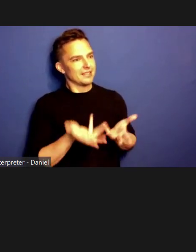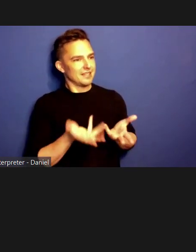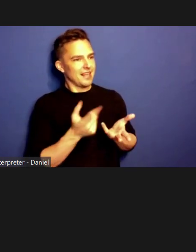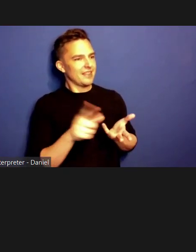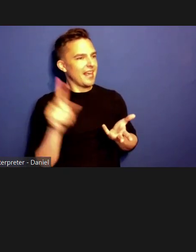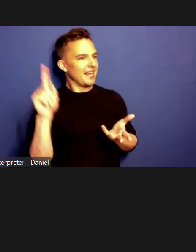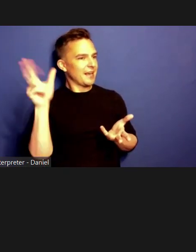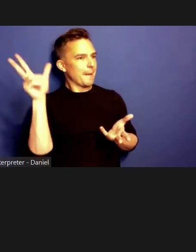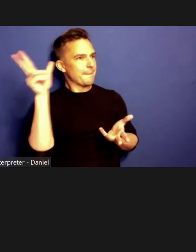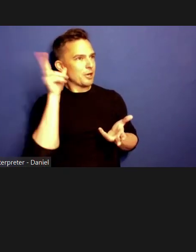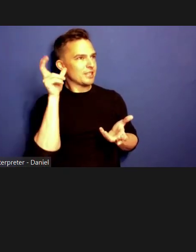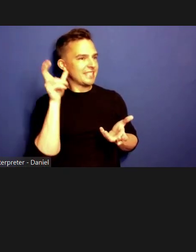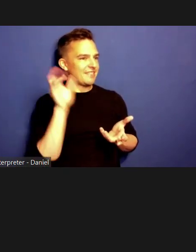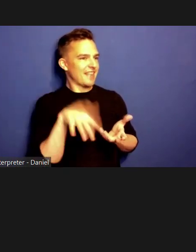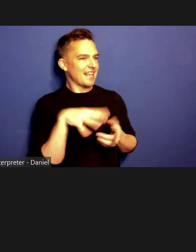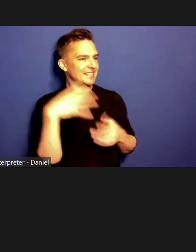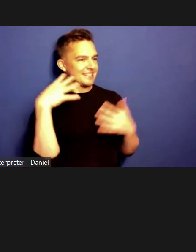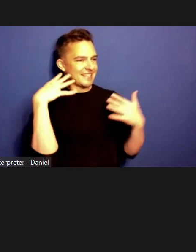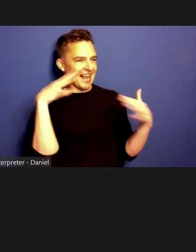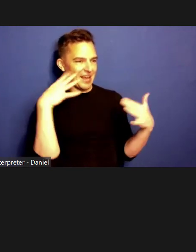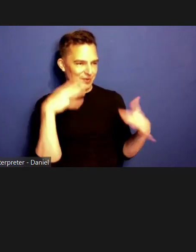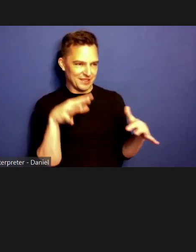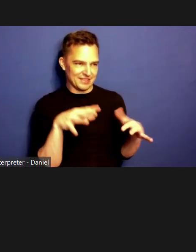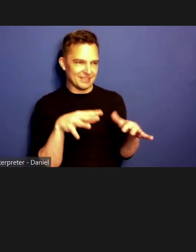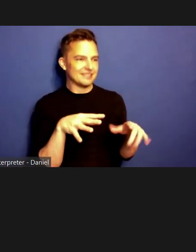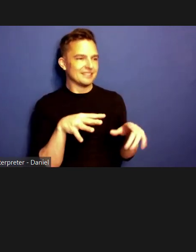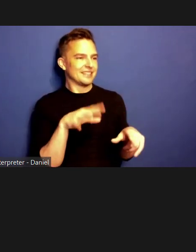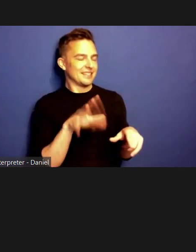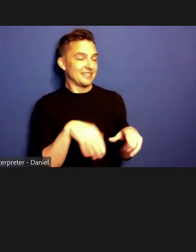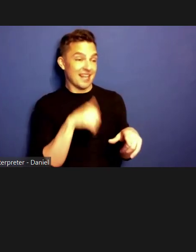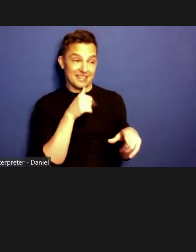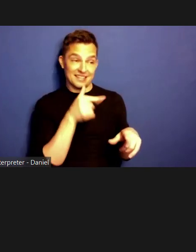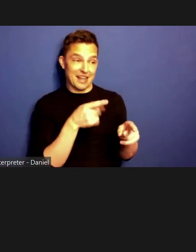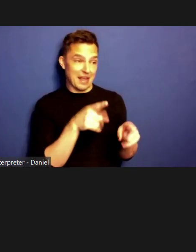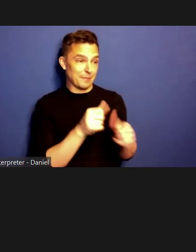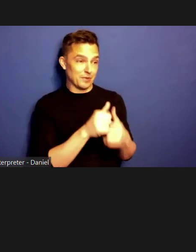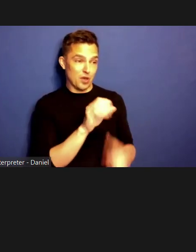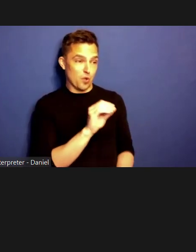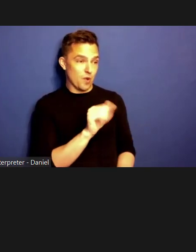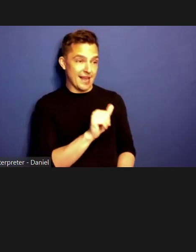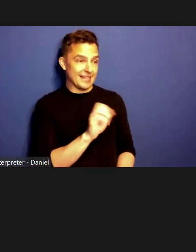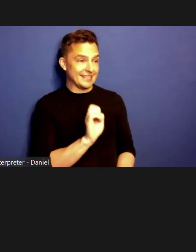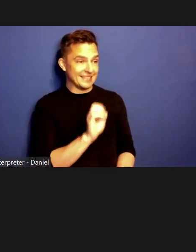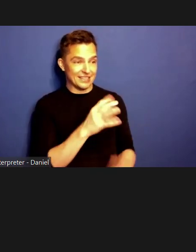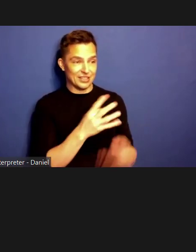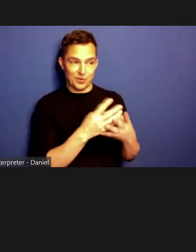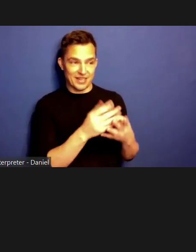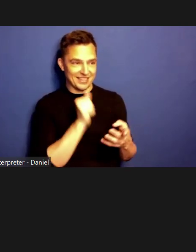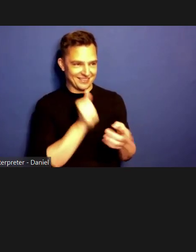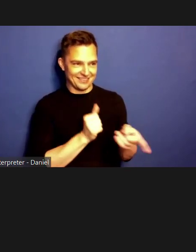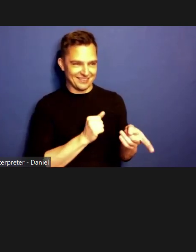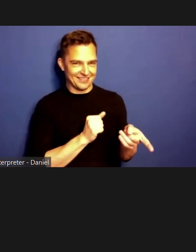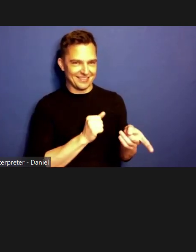That is not happening with OAE screening, so nothing is perfect, right.